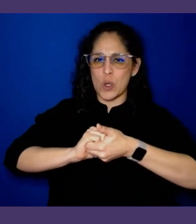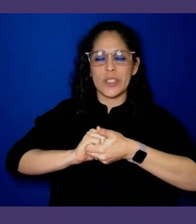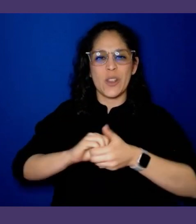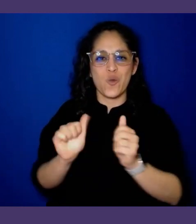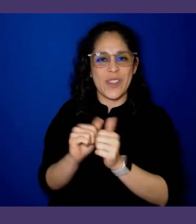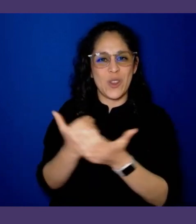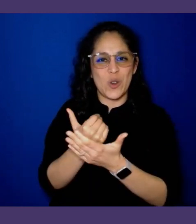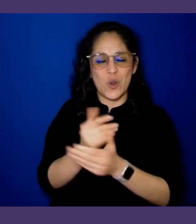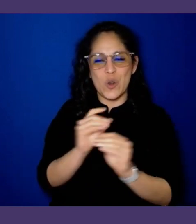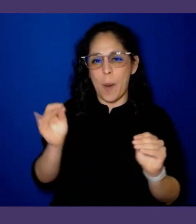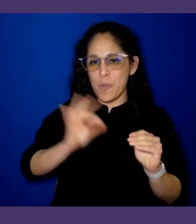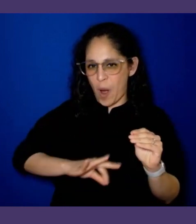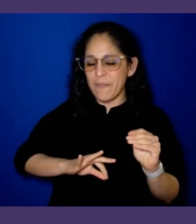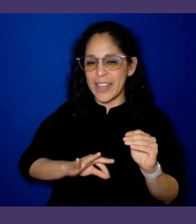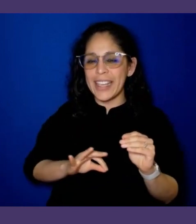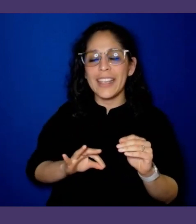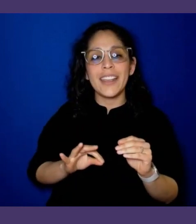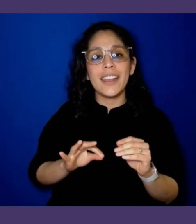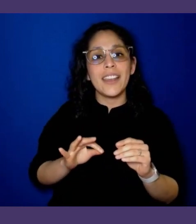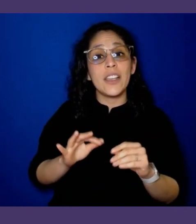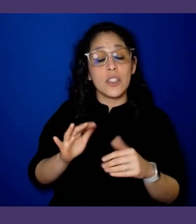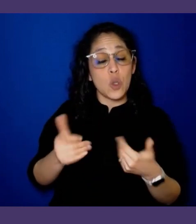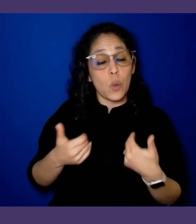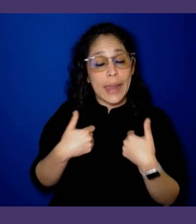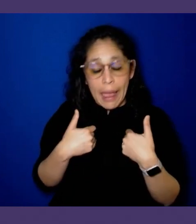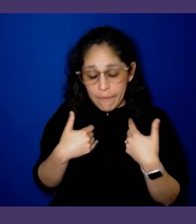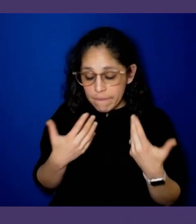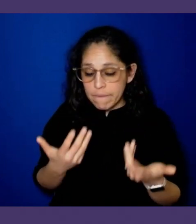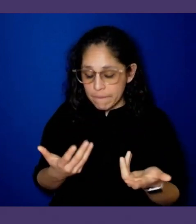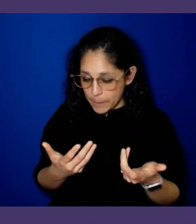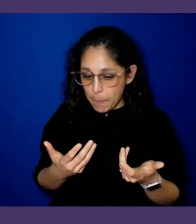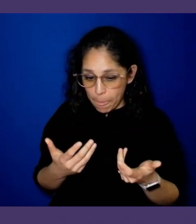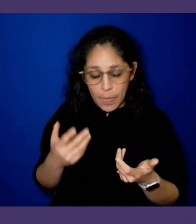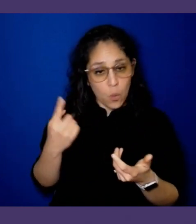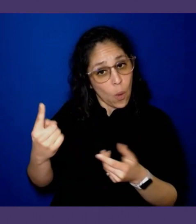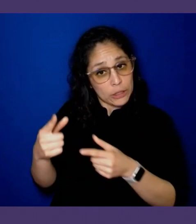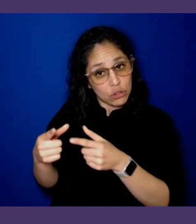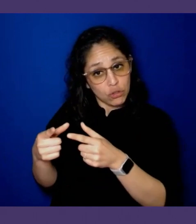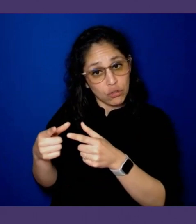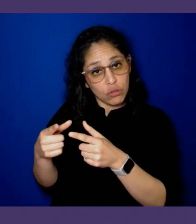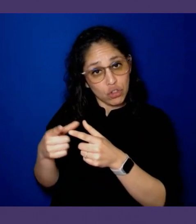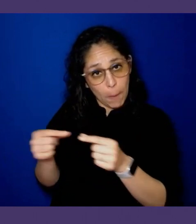So, we have in Japan, in France,